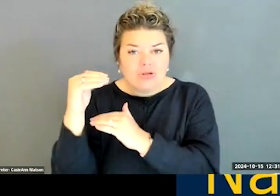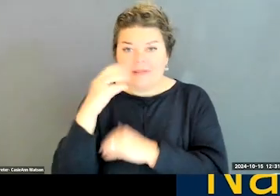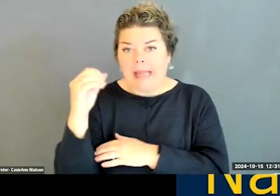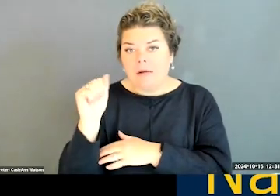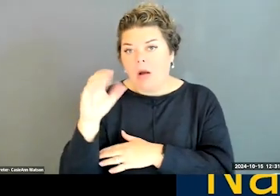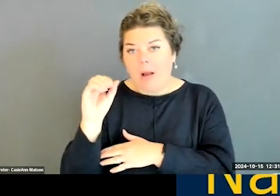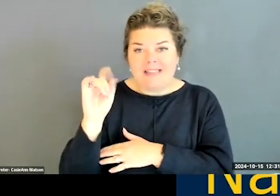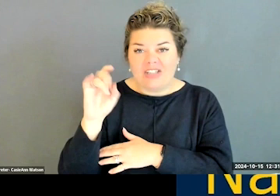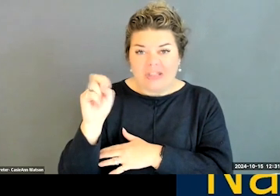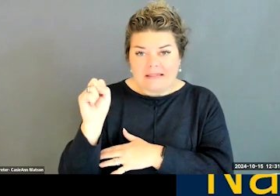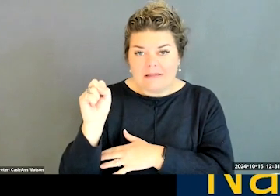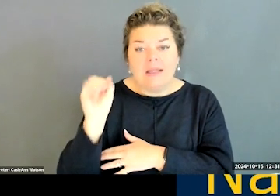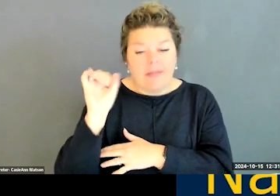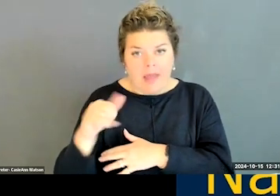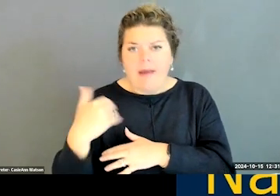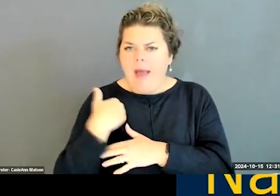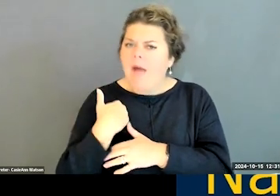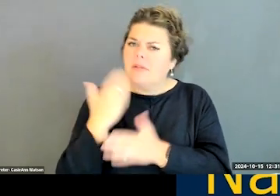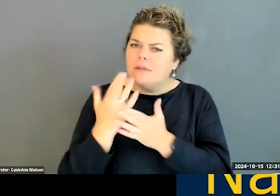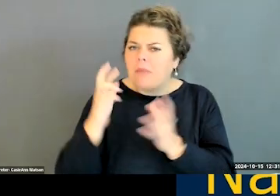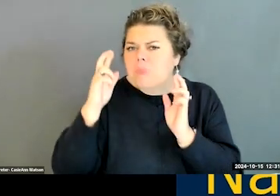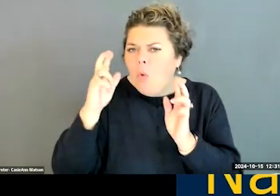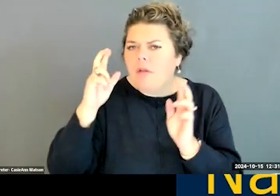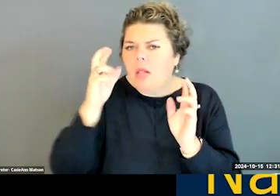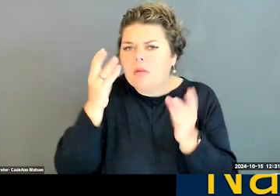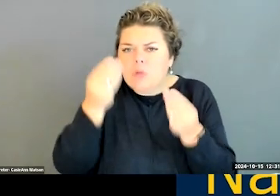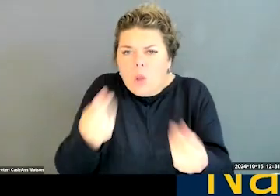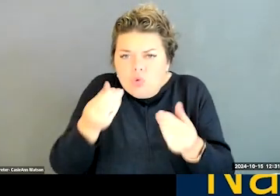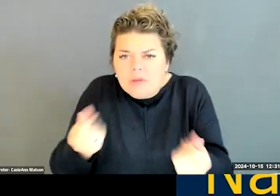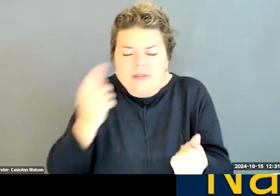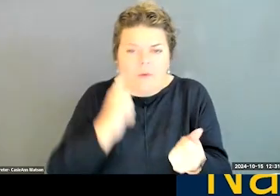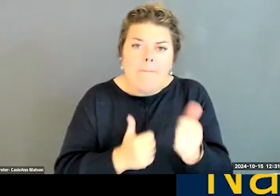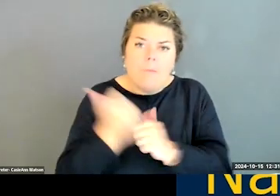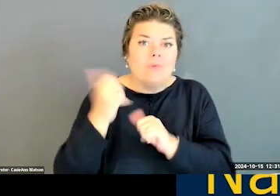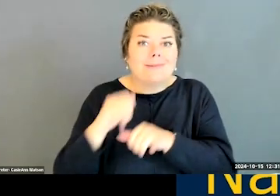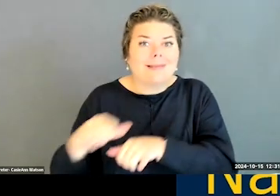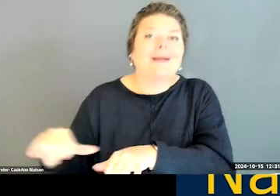There's going to be some helpful solutions for some of the most common limitations